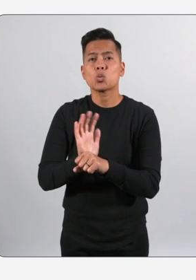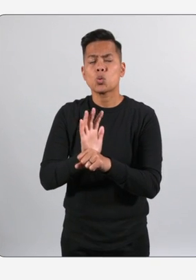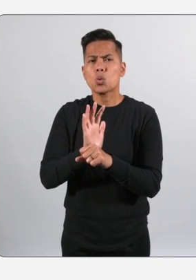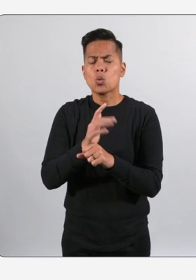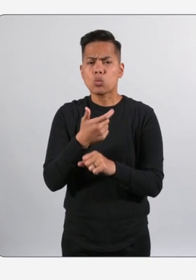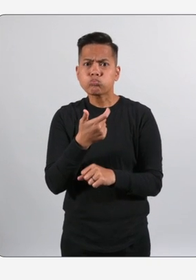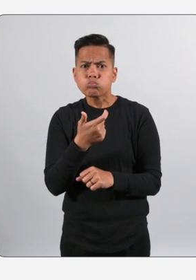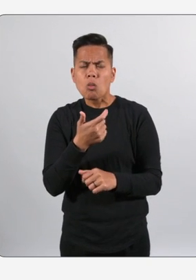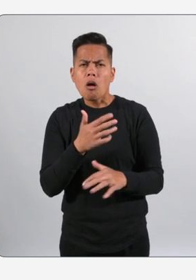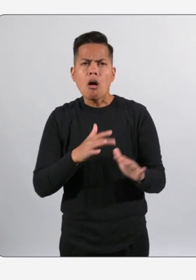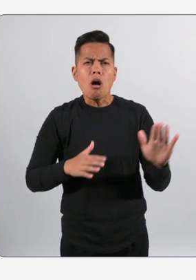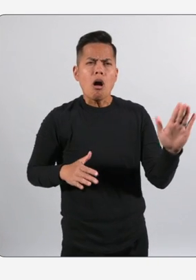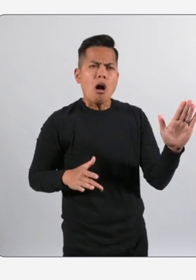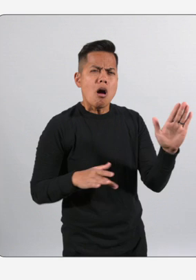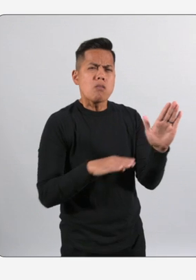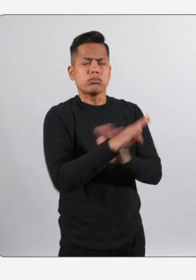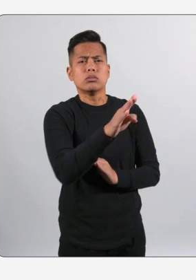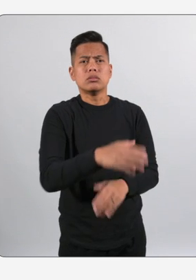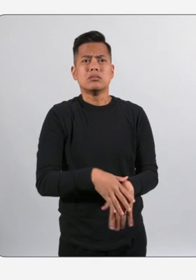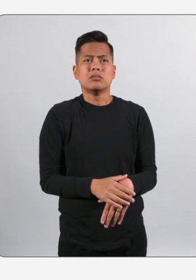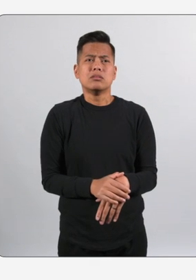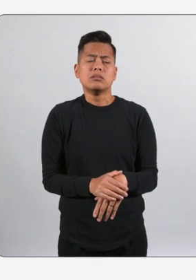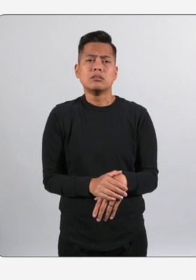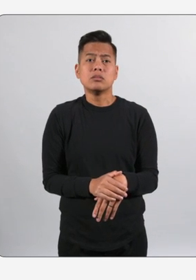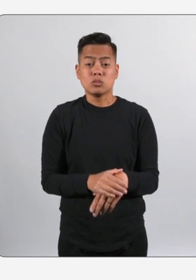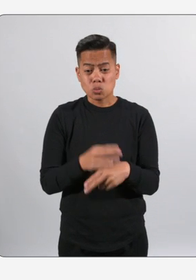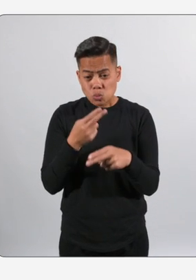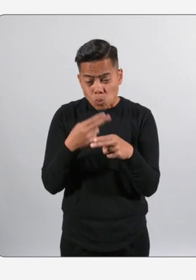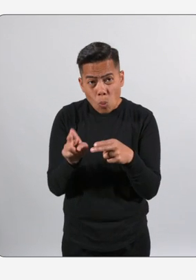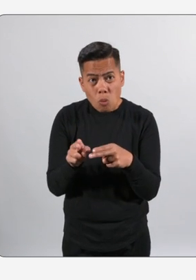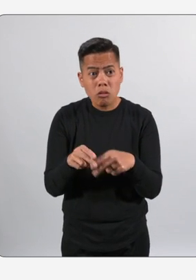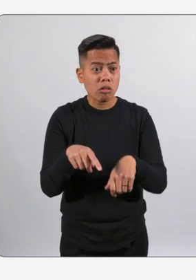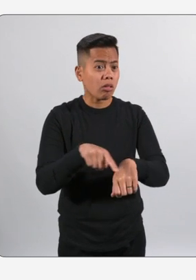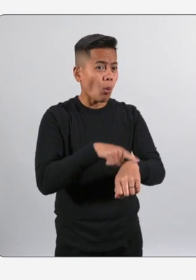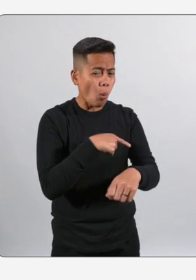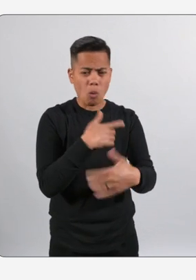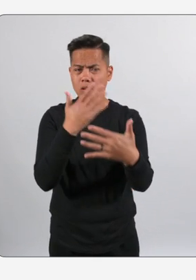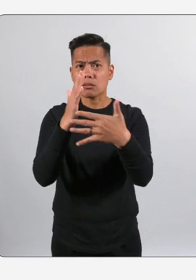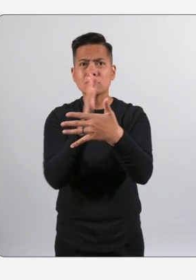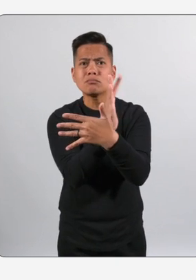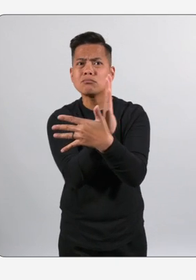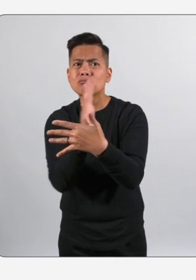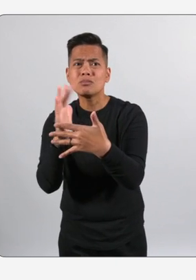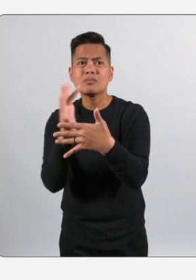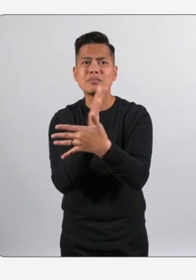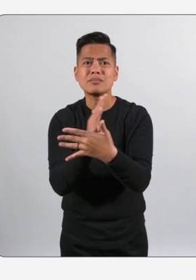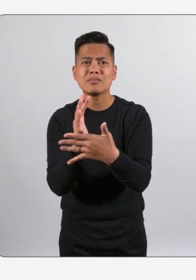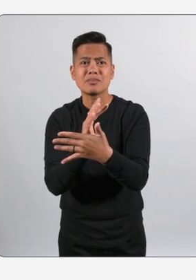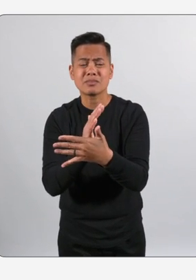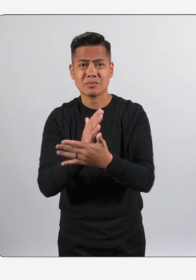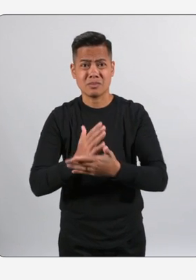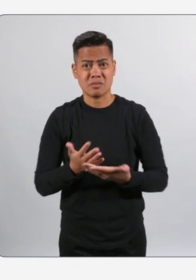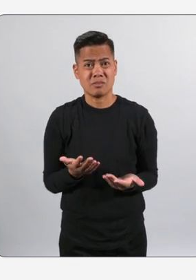exploded. Short, long, and everything in between. Here, too, we’re seeing